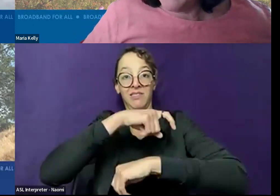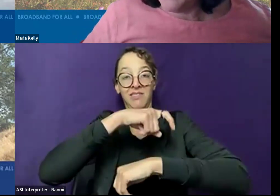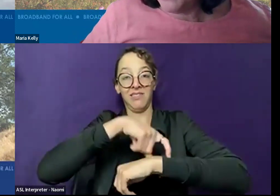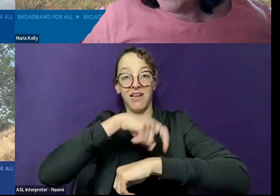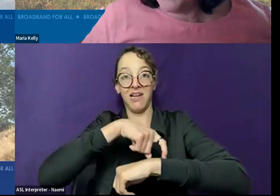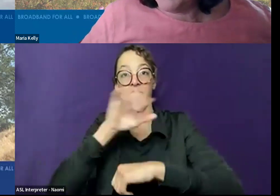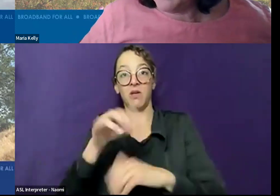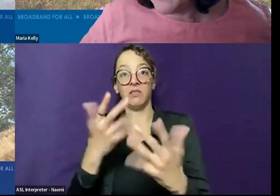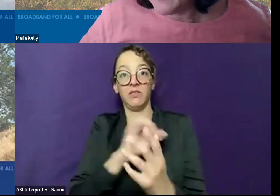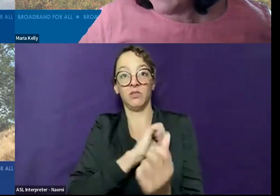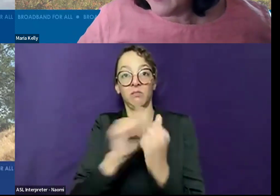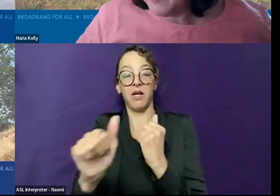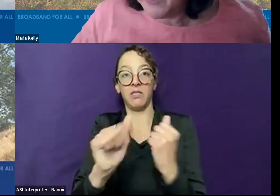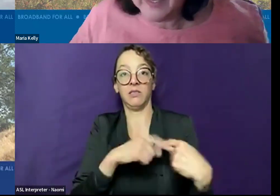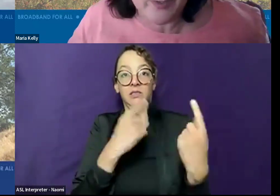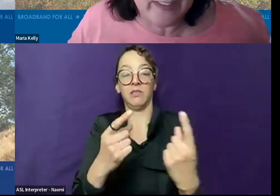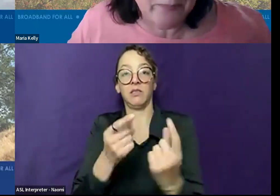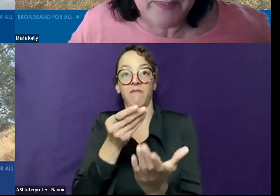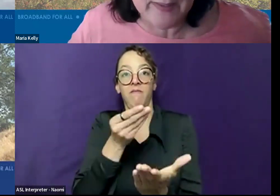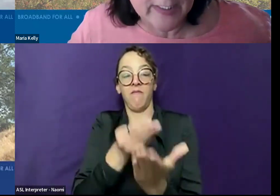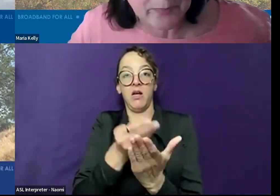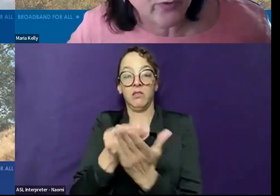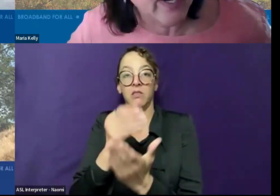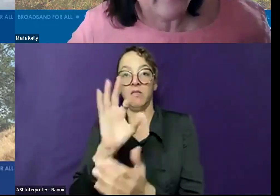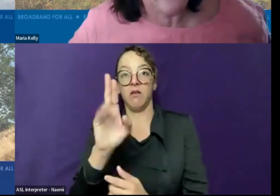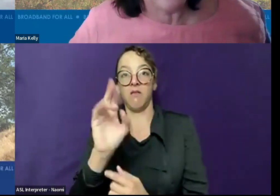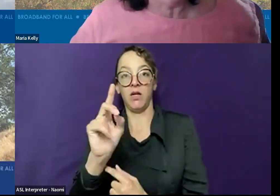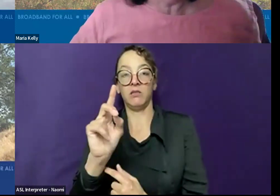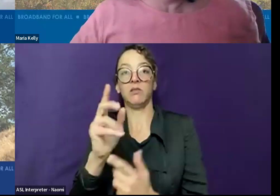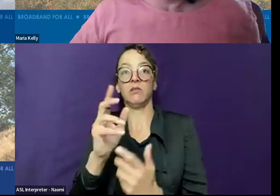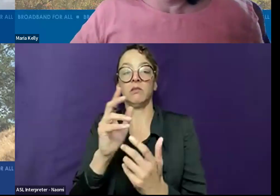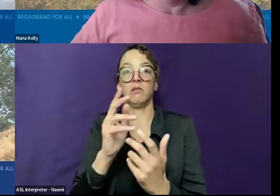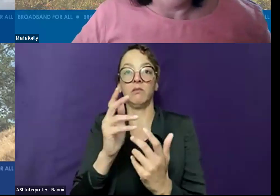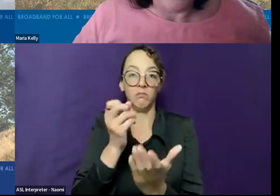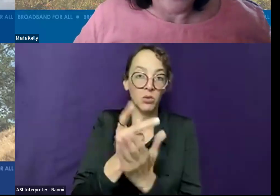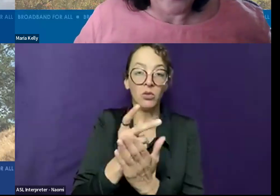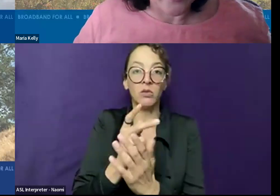these funds were approved and received, and the ability to implement these programs?